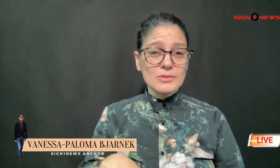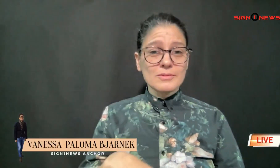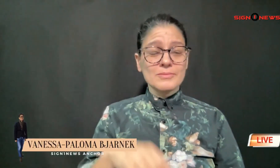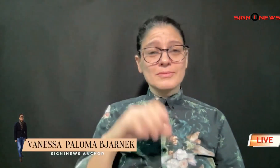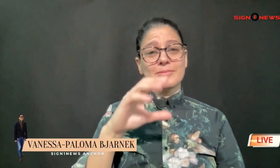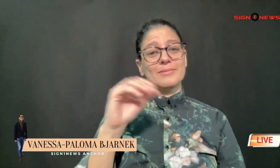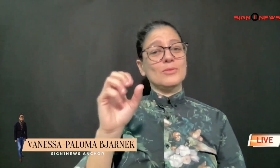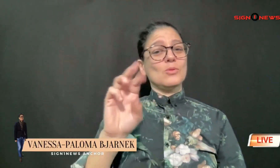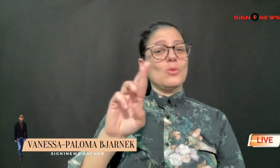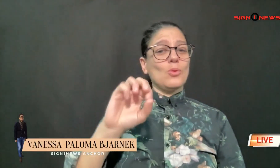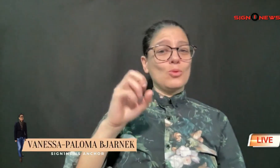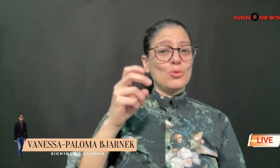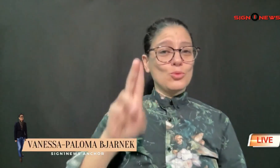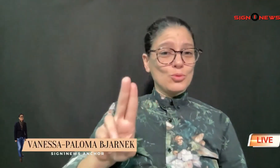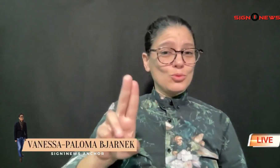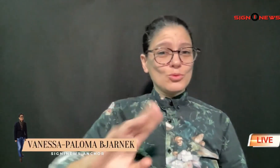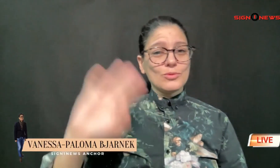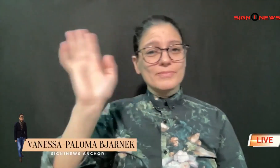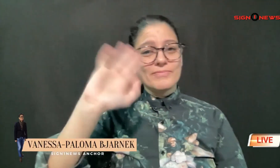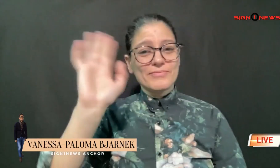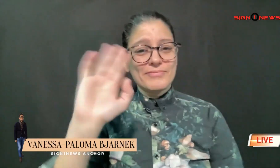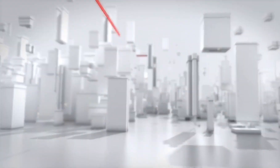and you can also watch an Apple TV Amazon and Roku